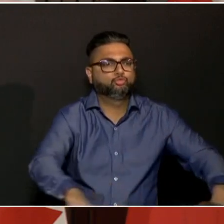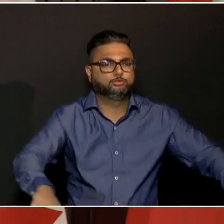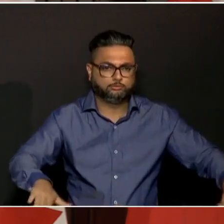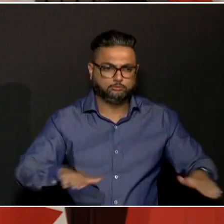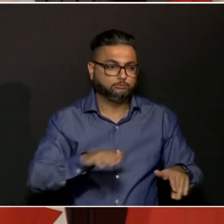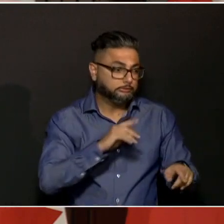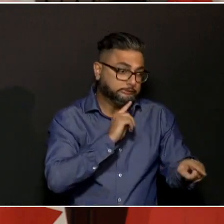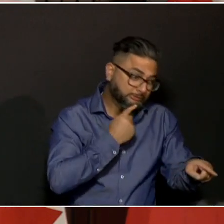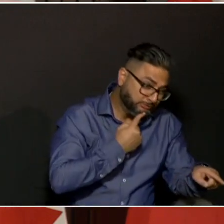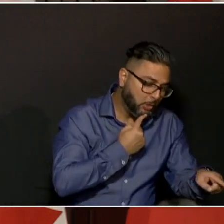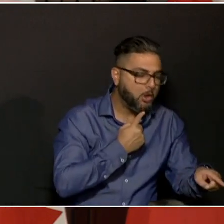to see if they view it